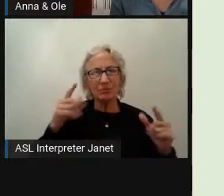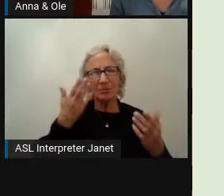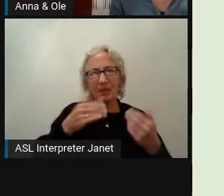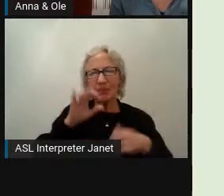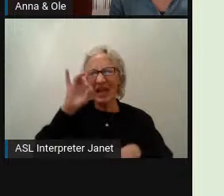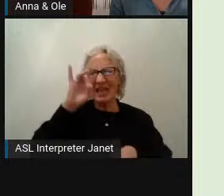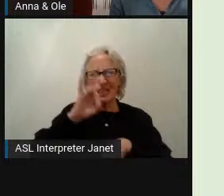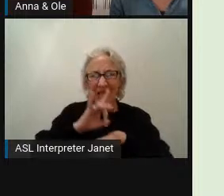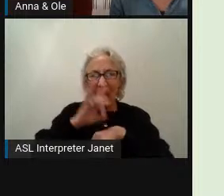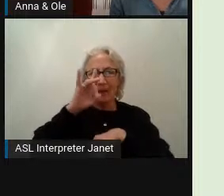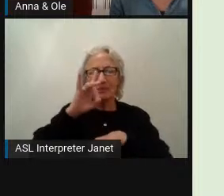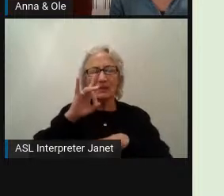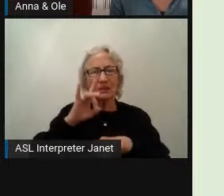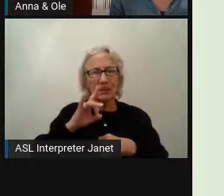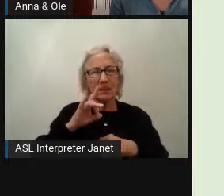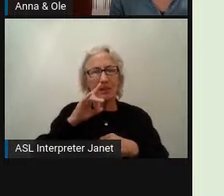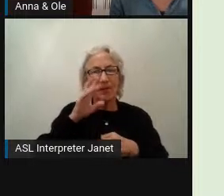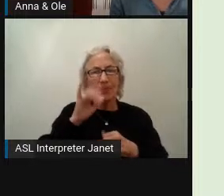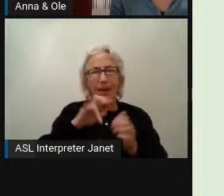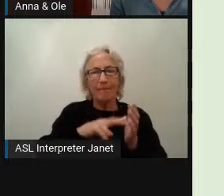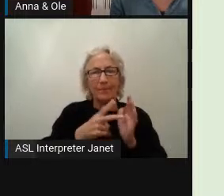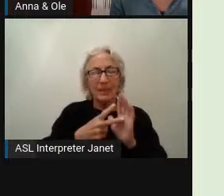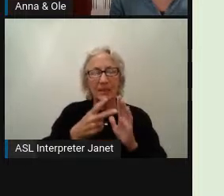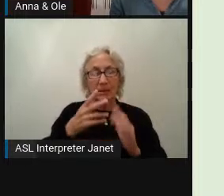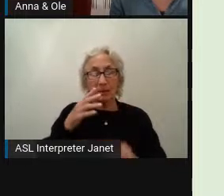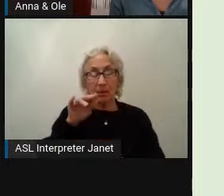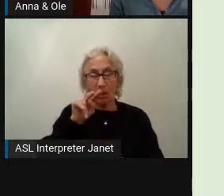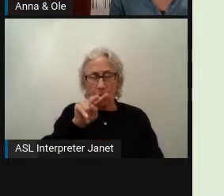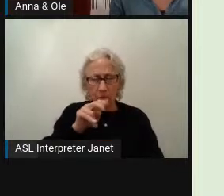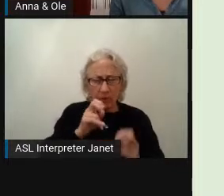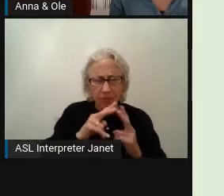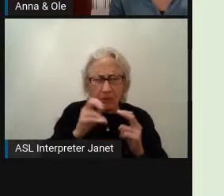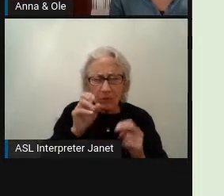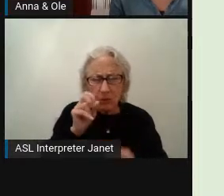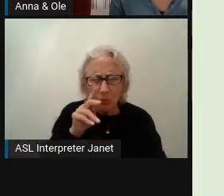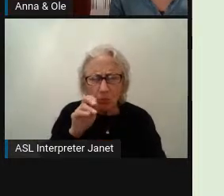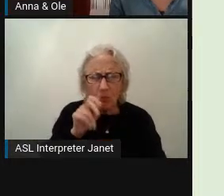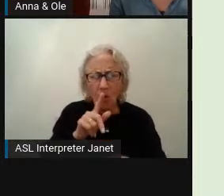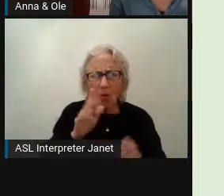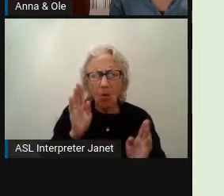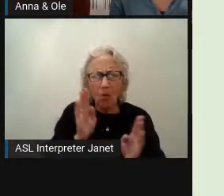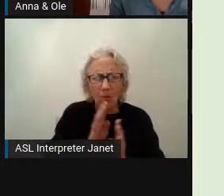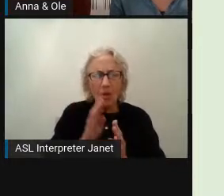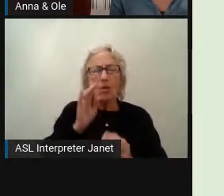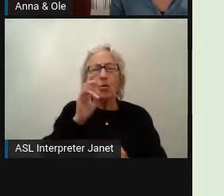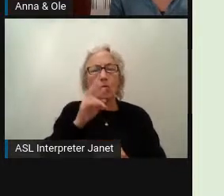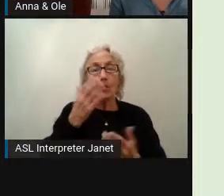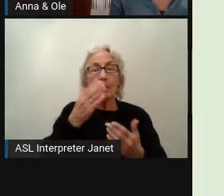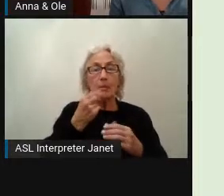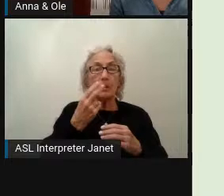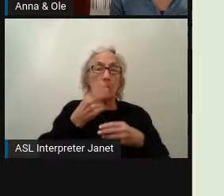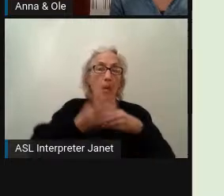But that is actually not what are users use prove they use full-screen magnifications sometimes up to eight times per vote that